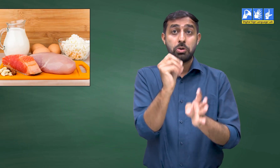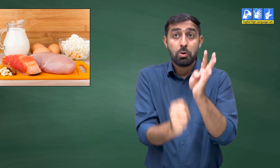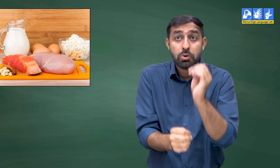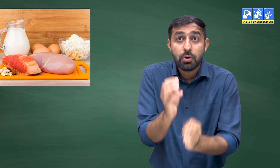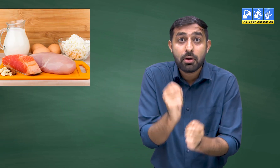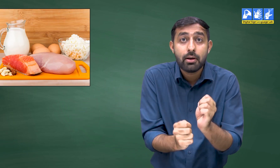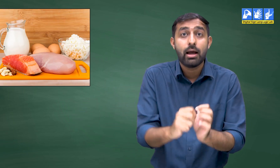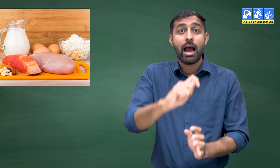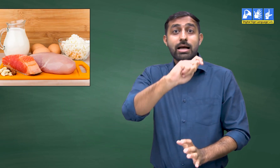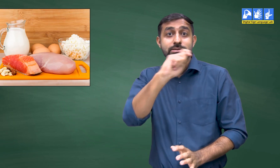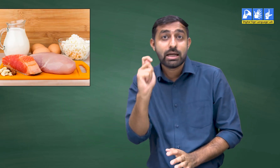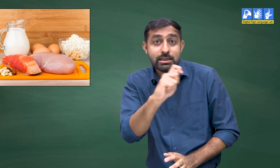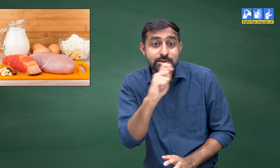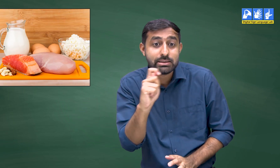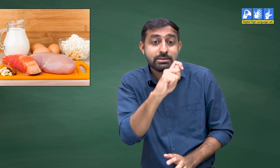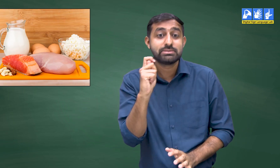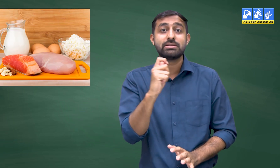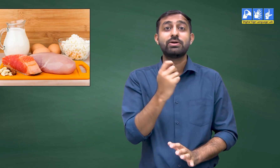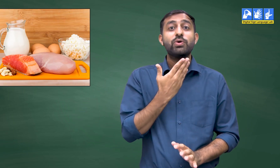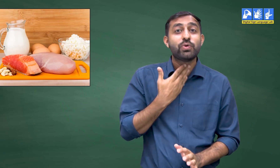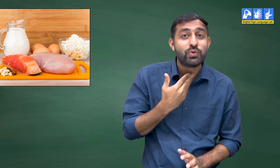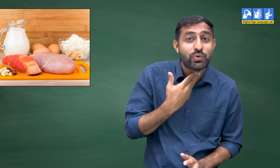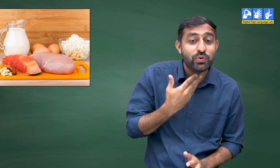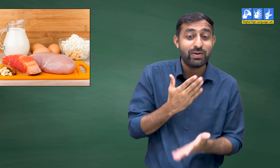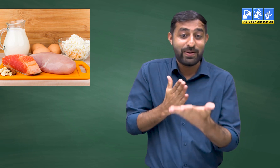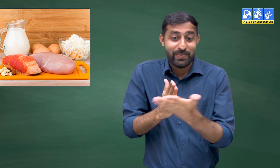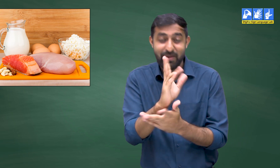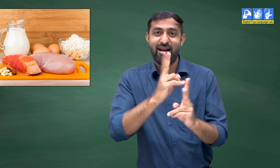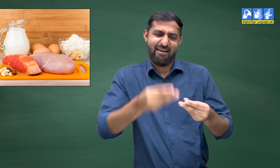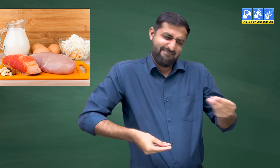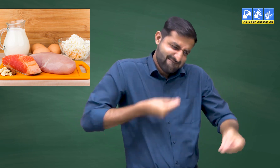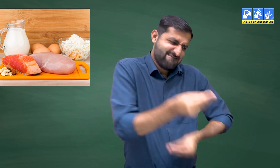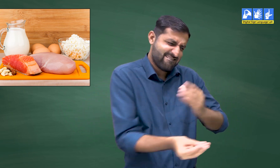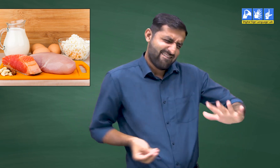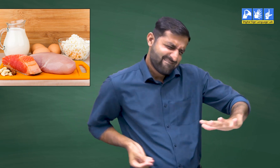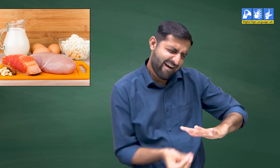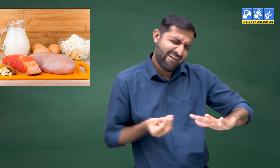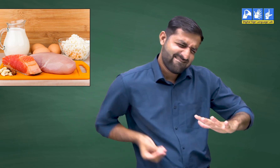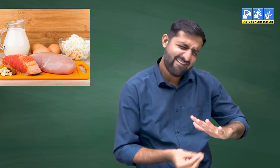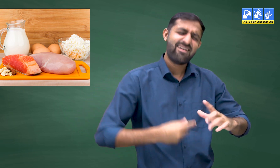She would feed him milk, chicken, sweets, cakes and so much more.